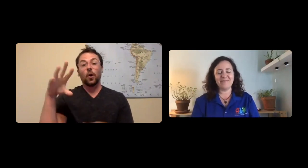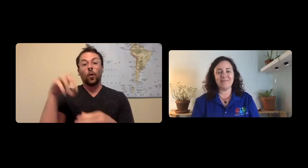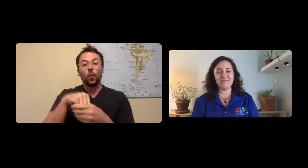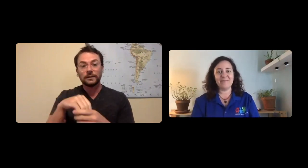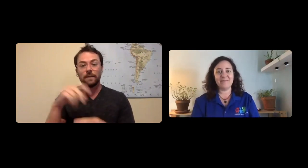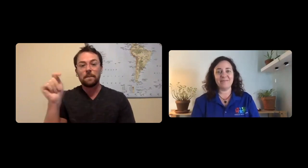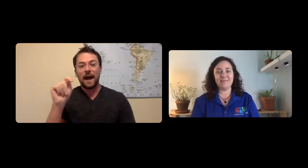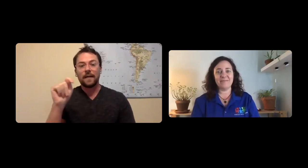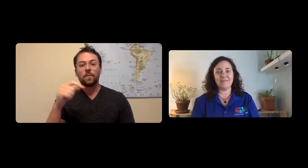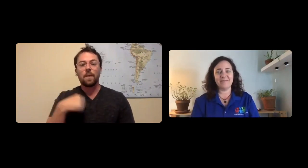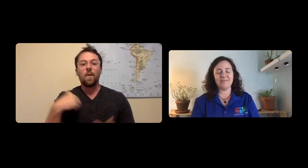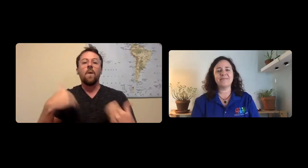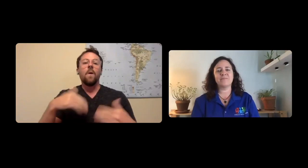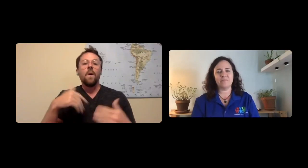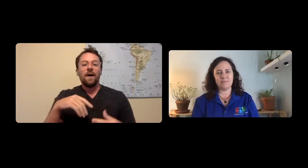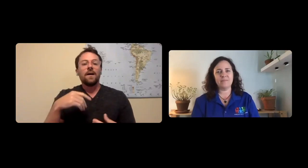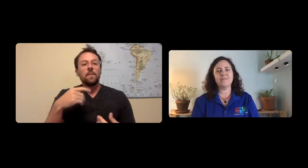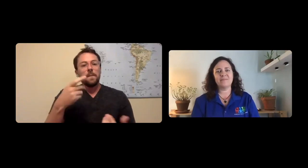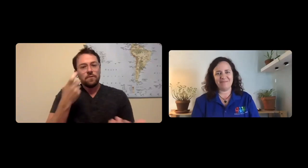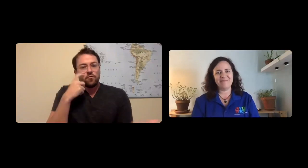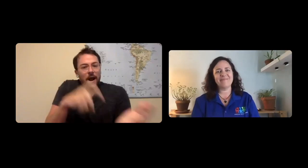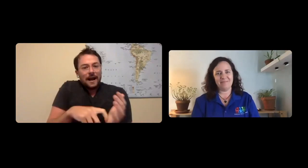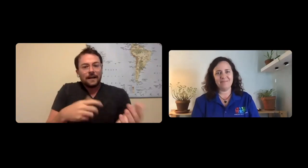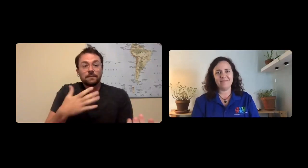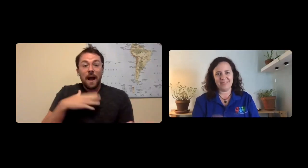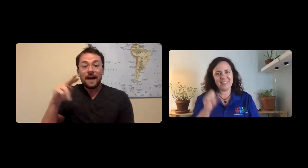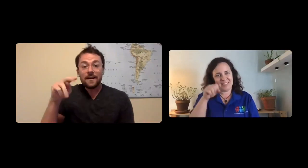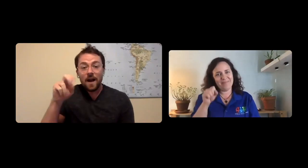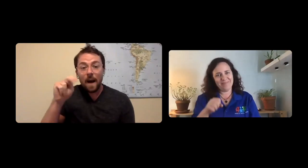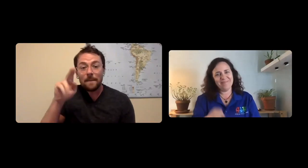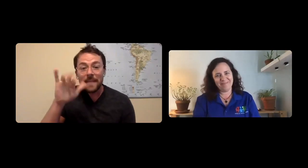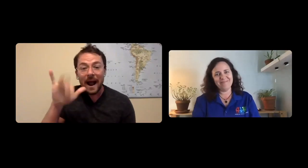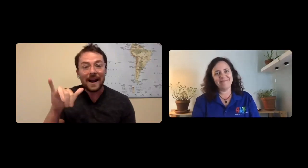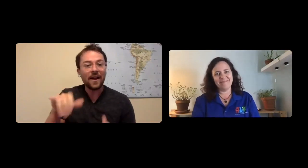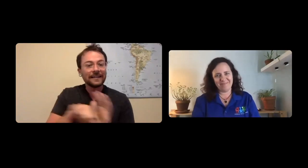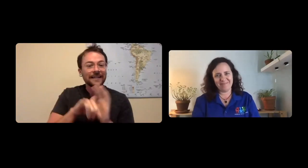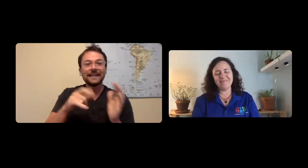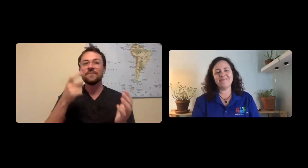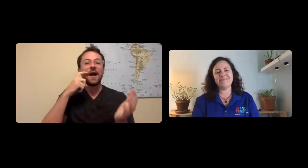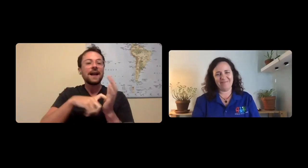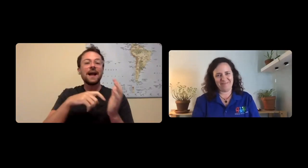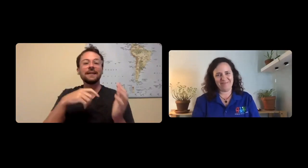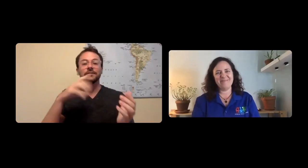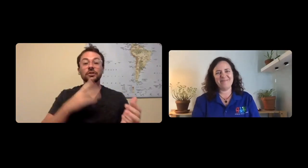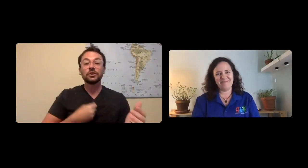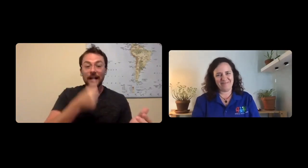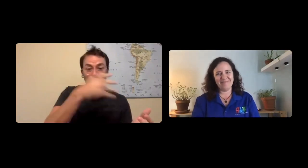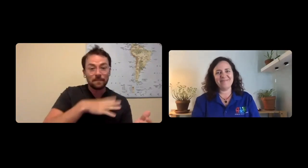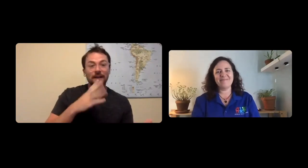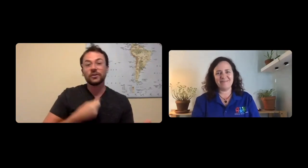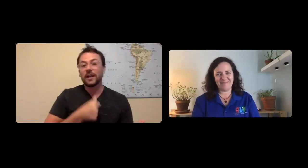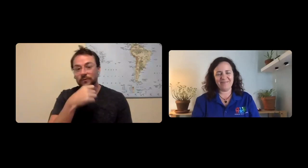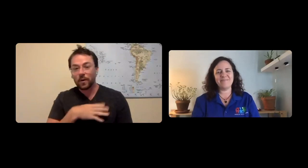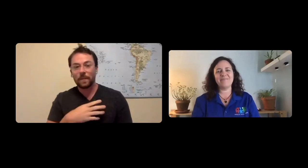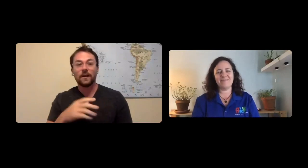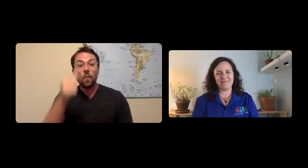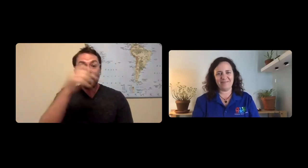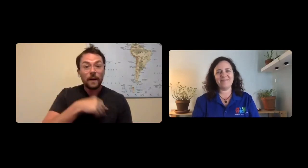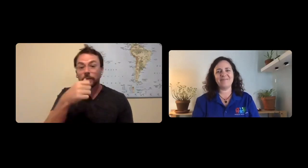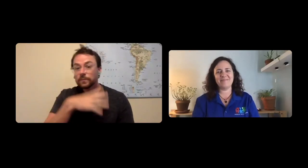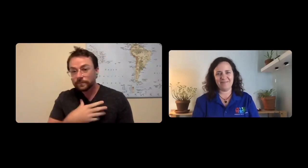If I see the sign that says gender inclusive bathroom, I love it.